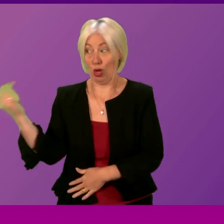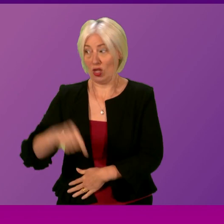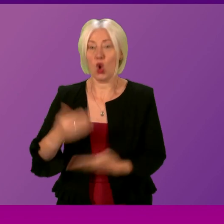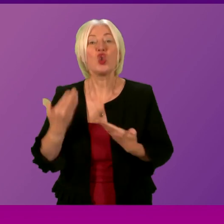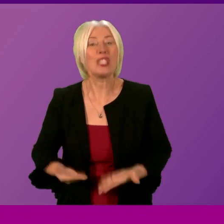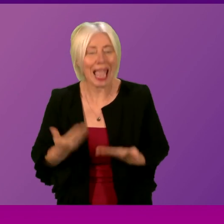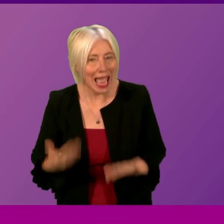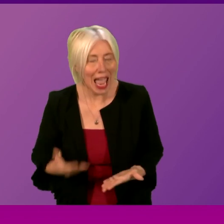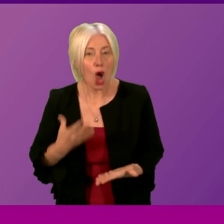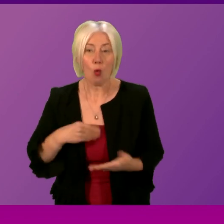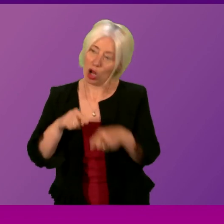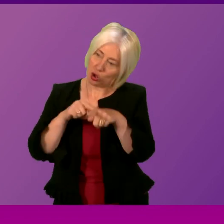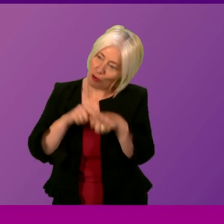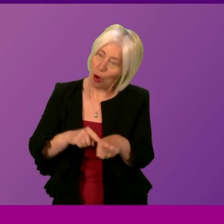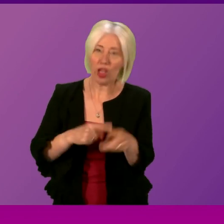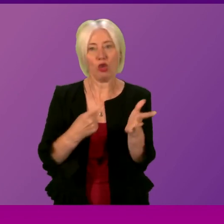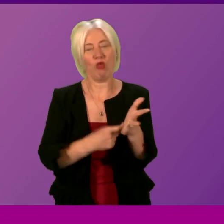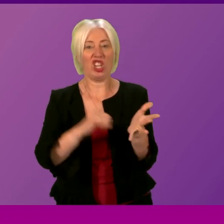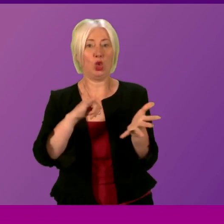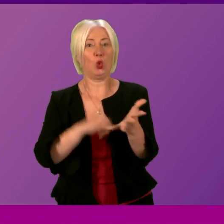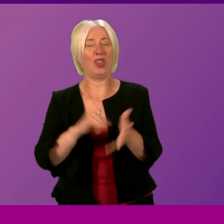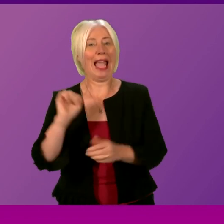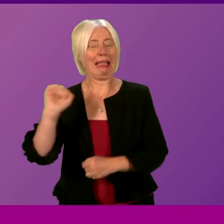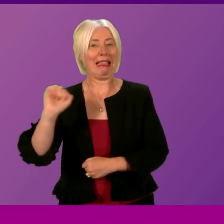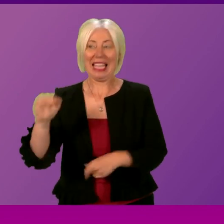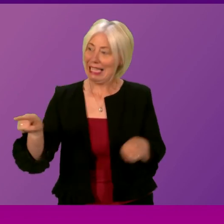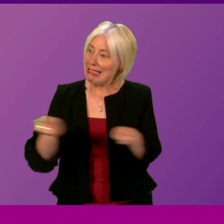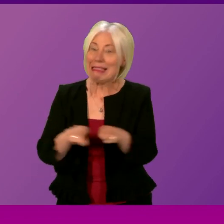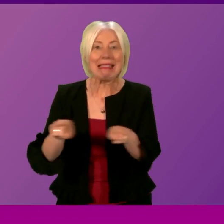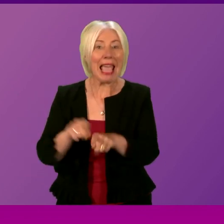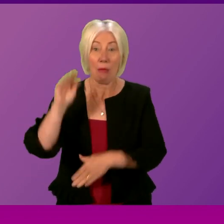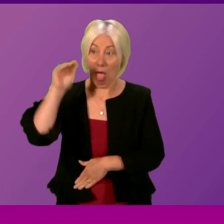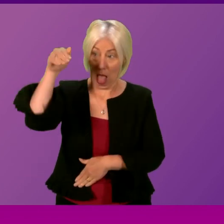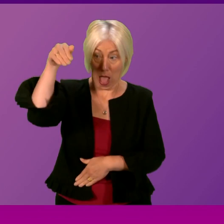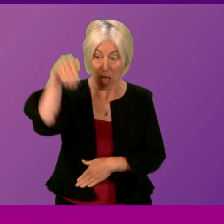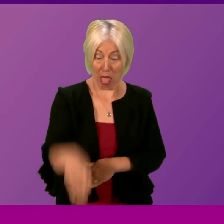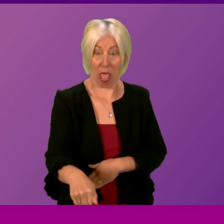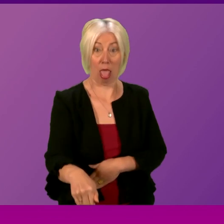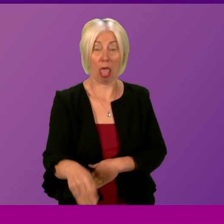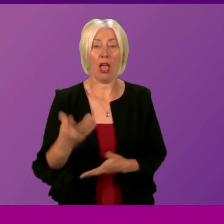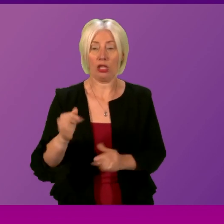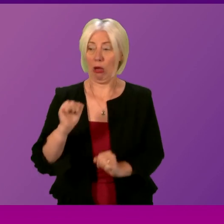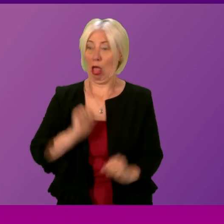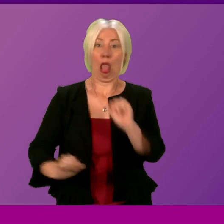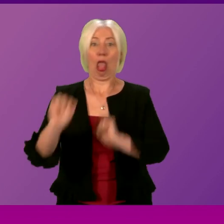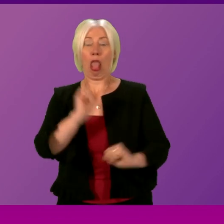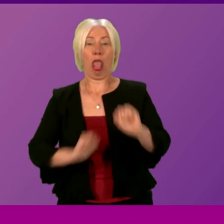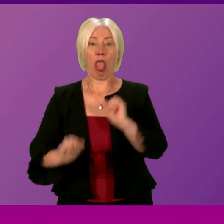wanting us to follow Rishi Sunak off the same cliff edge, by reneging and backsliding on net